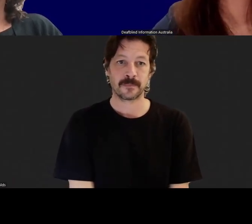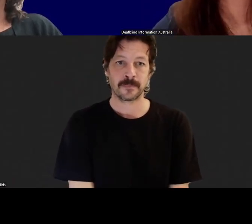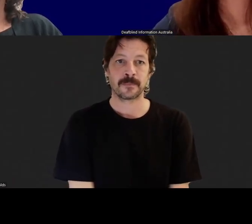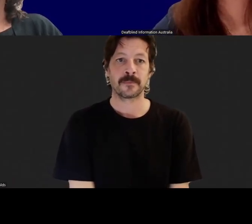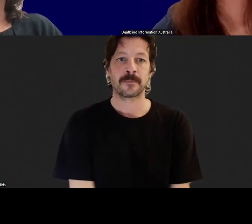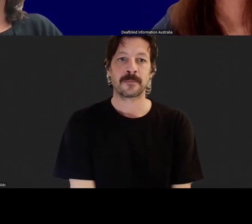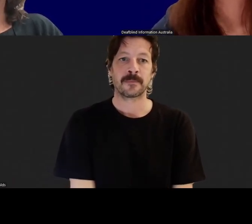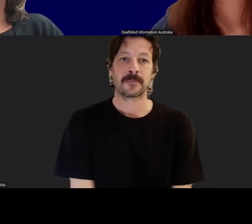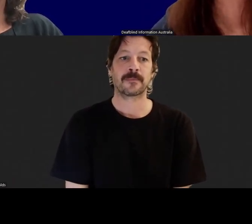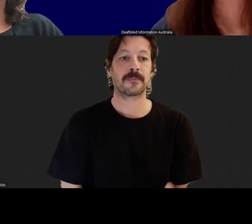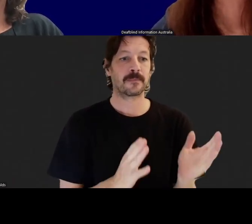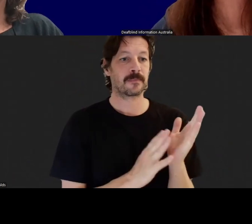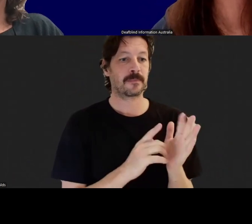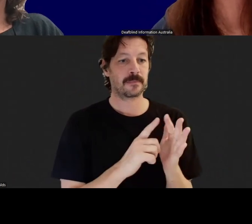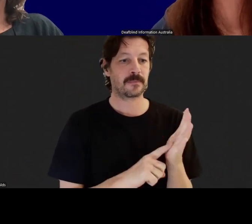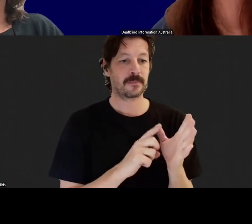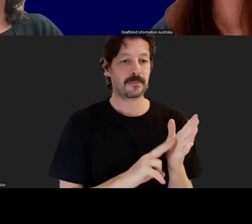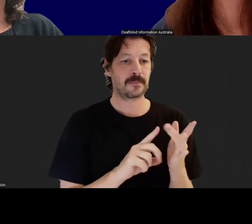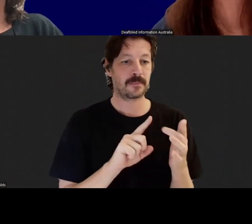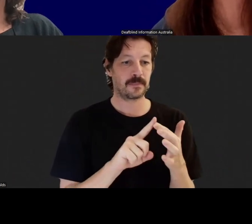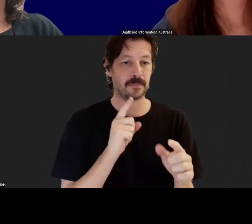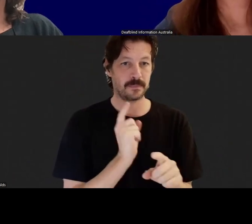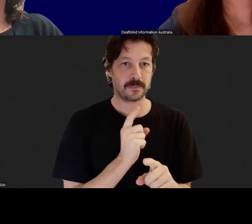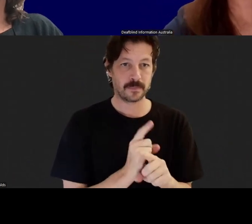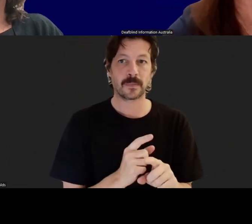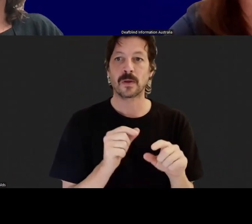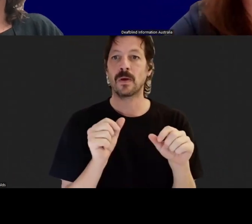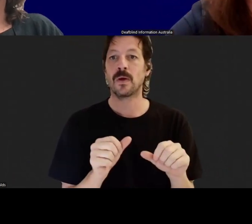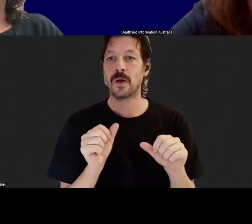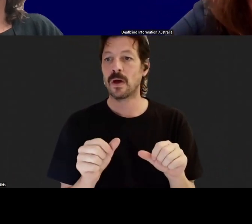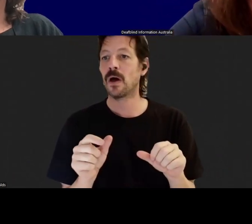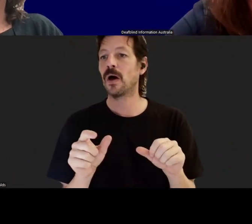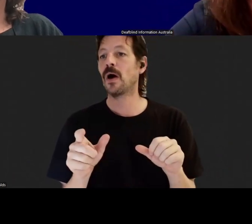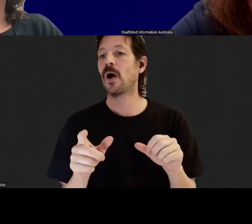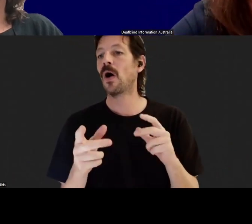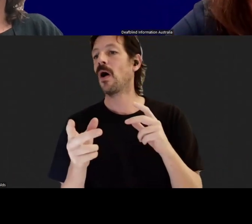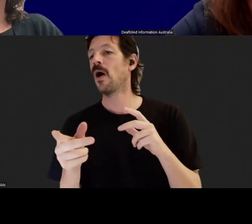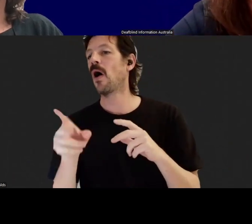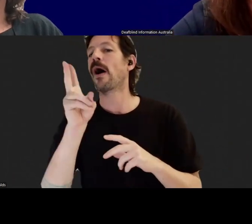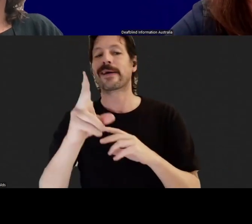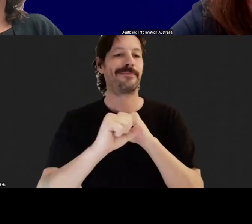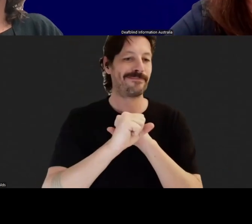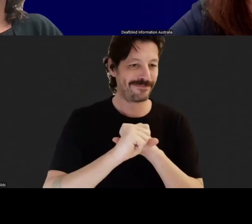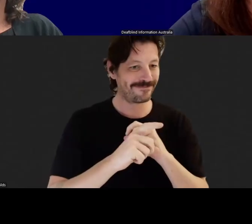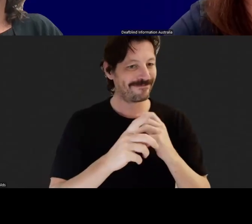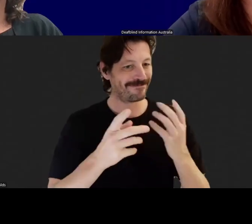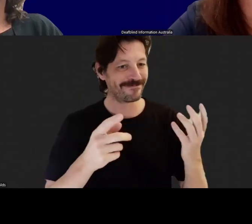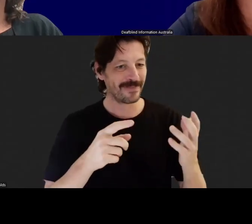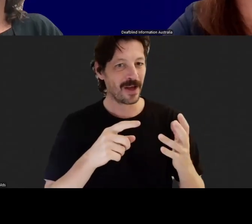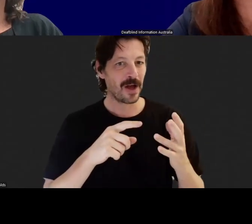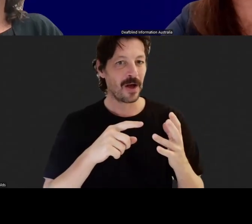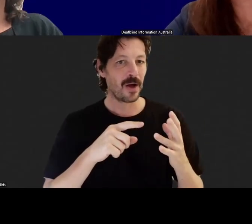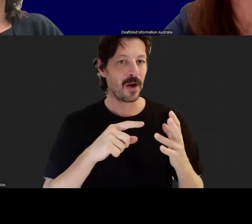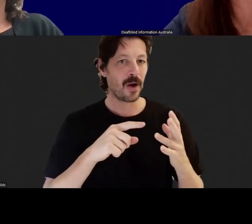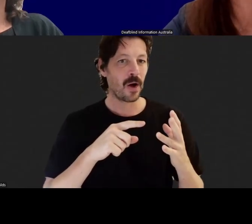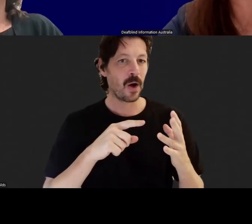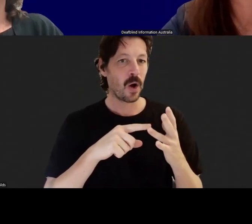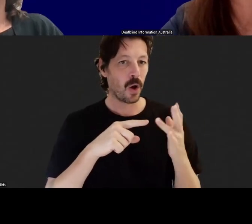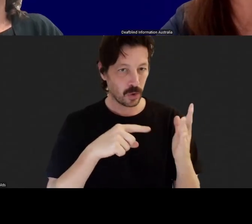Melanie speaking. Next question: Just another plug for other people who have OTs, orthoptists, O&M,